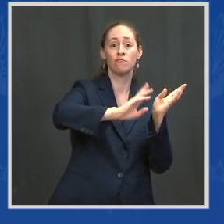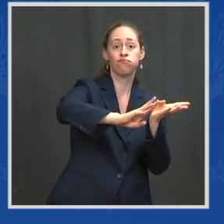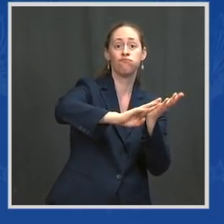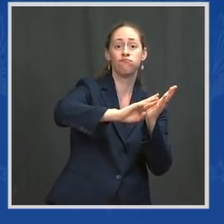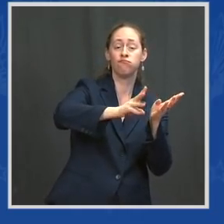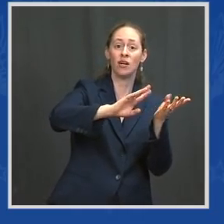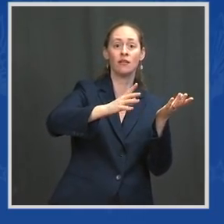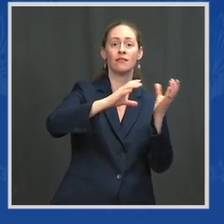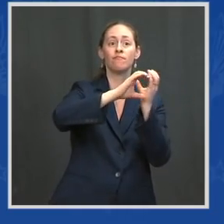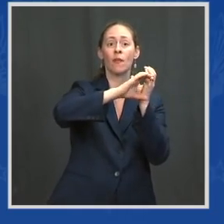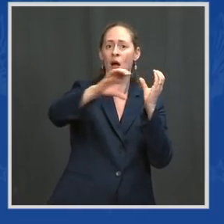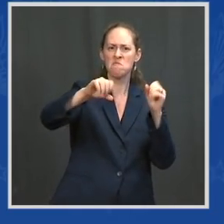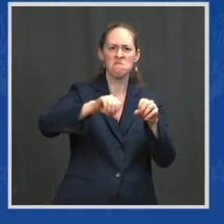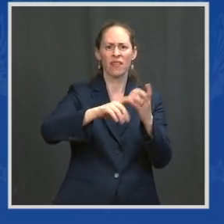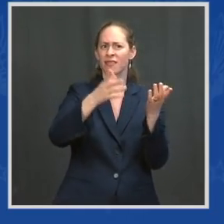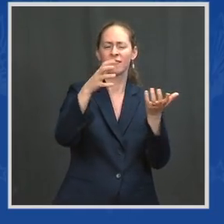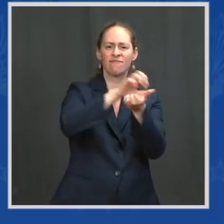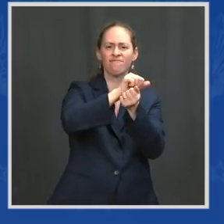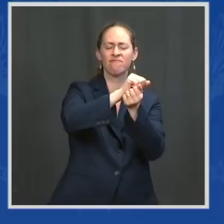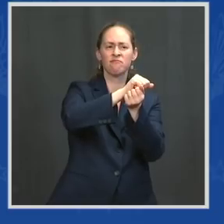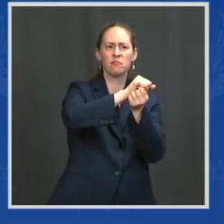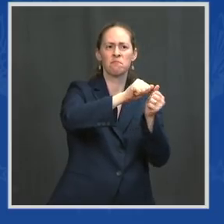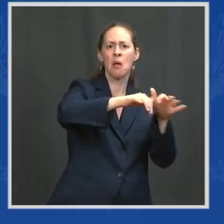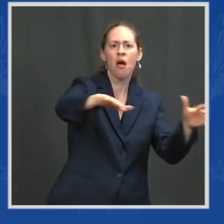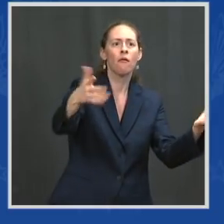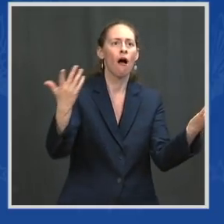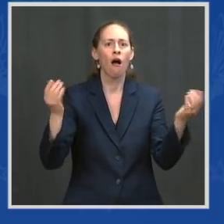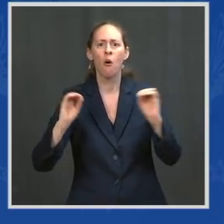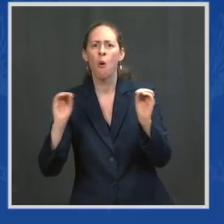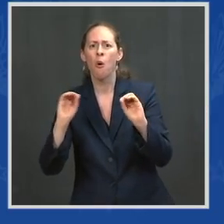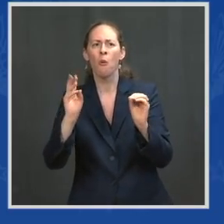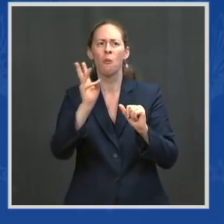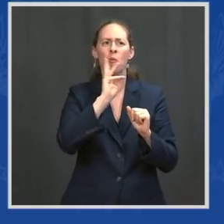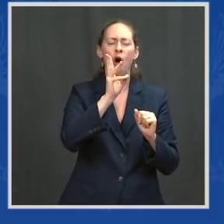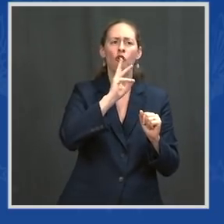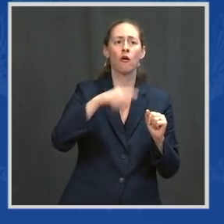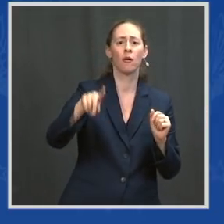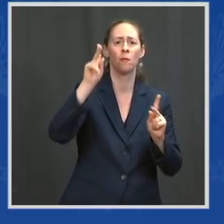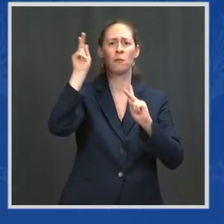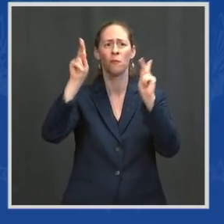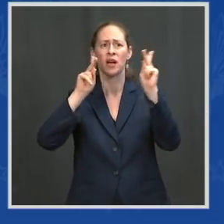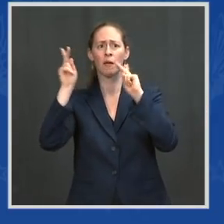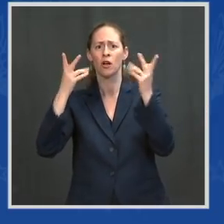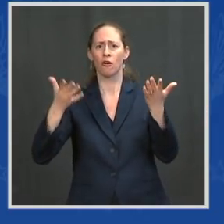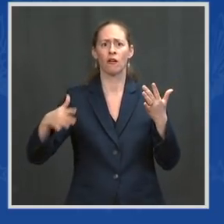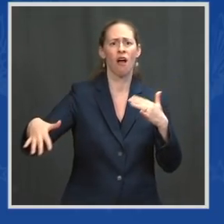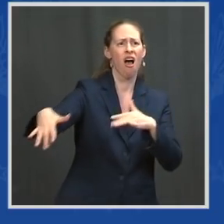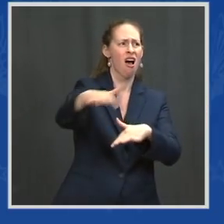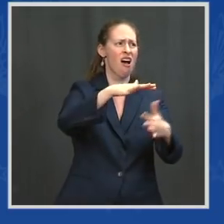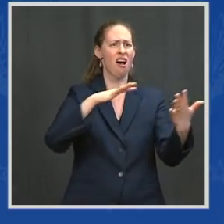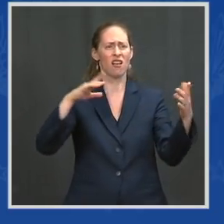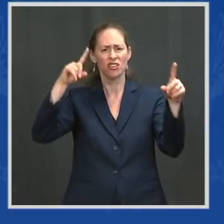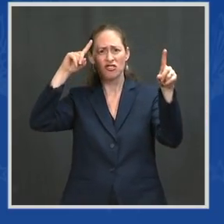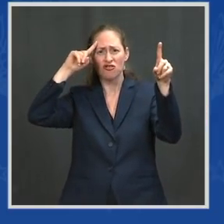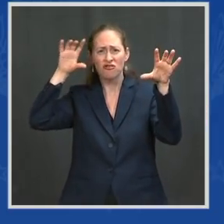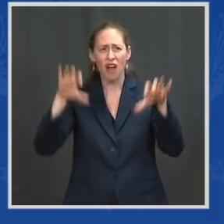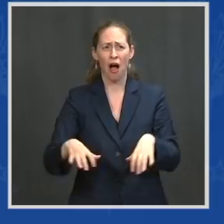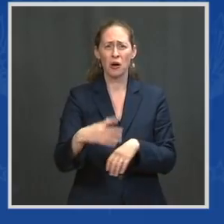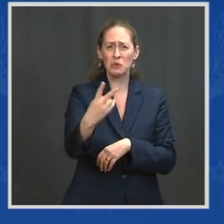Citizens who were still reeling from two major hurricanes had to deal with no running water,